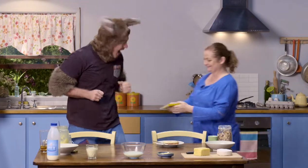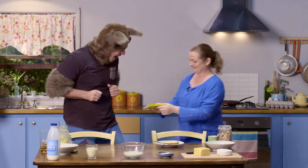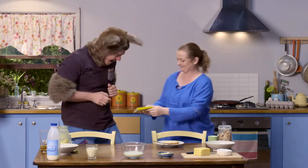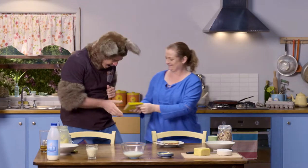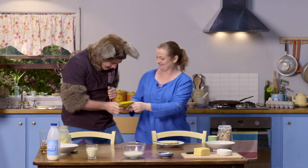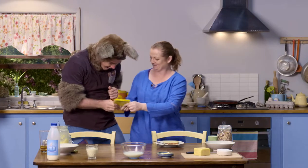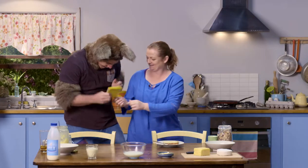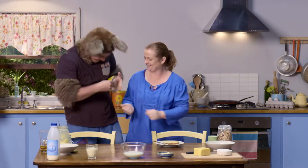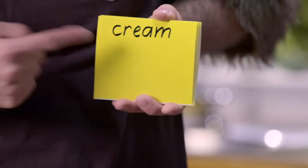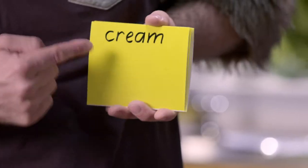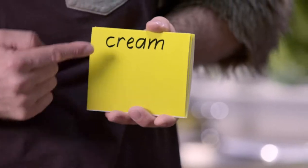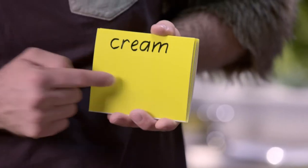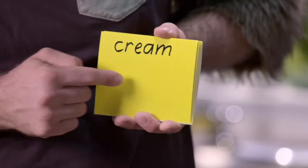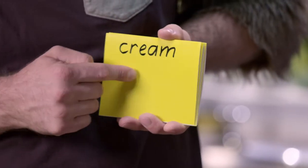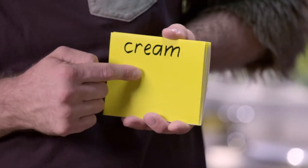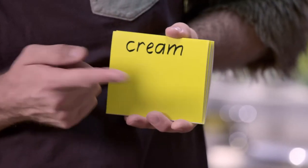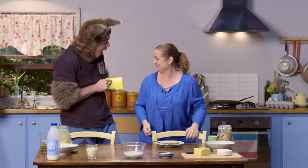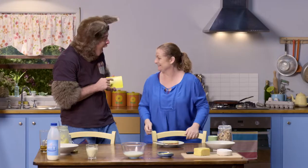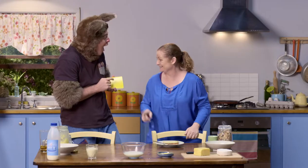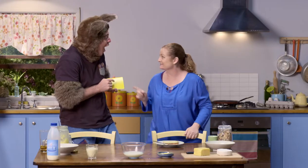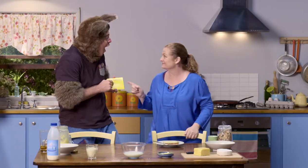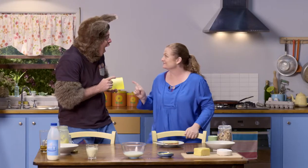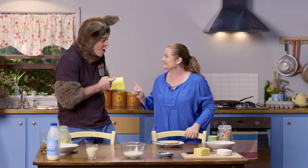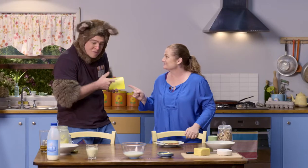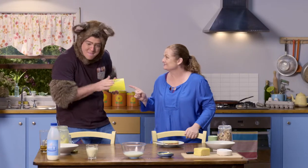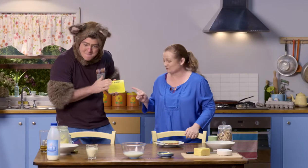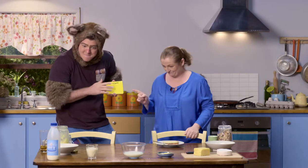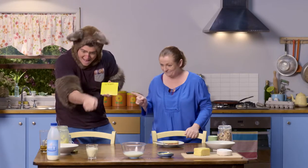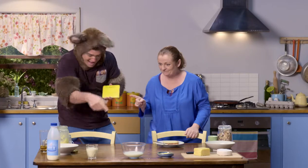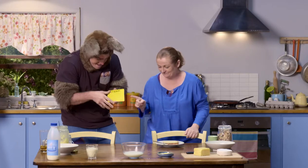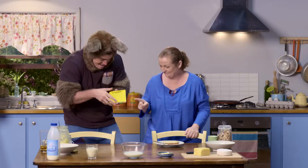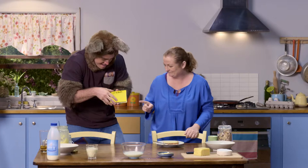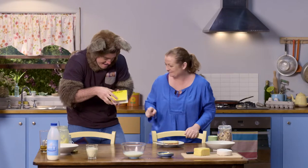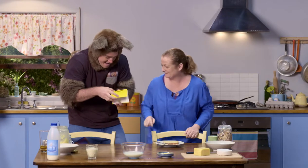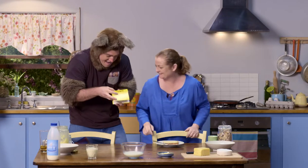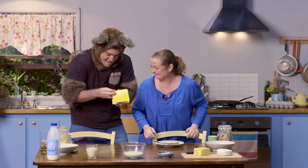Oh! Look. Cream. Oh, there it is.